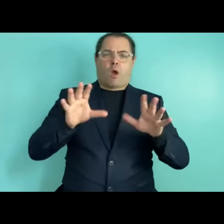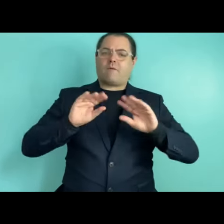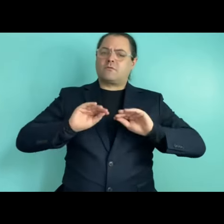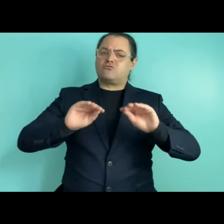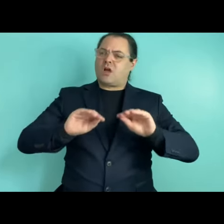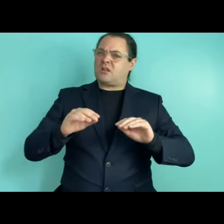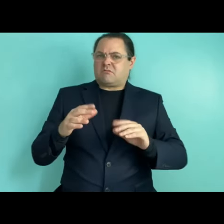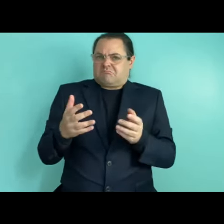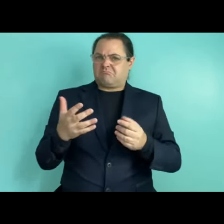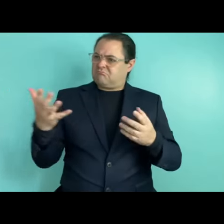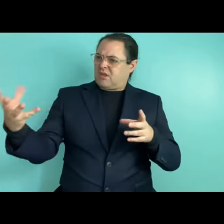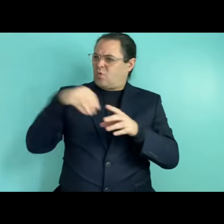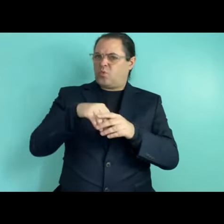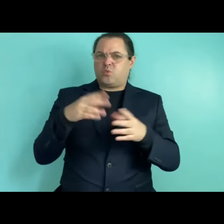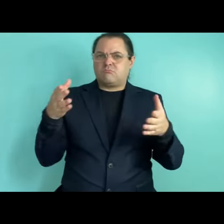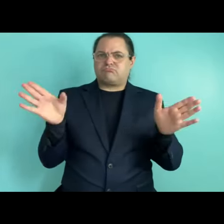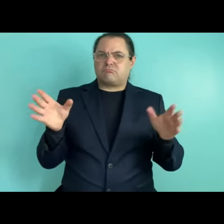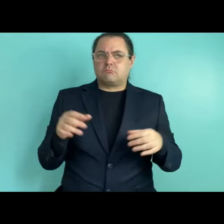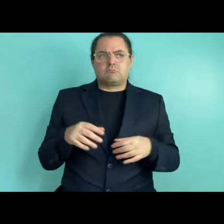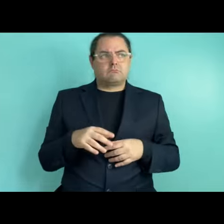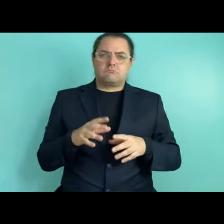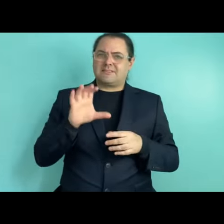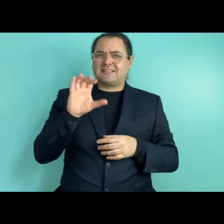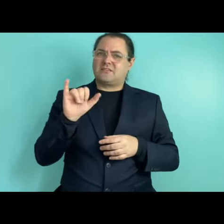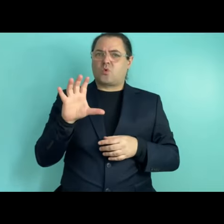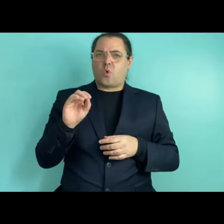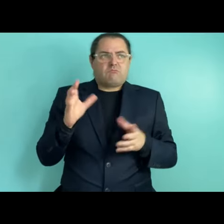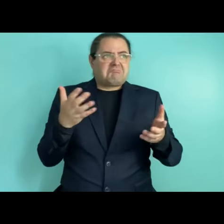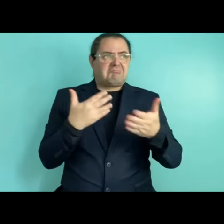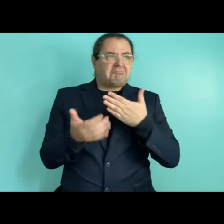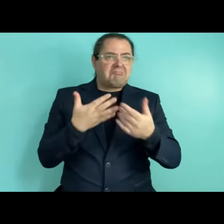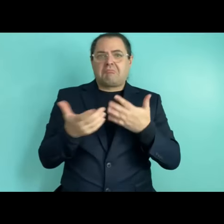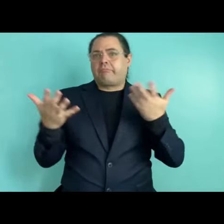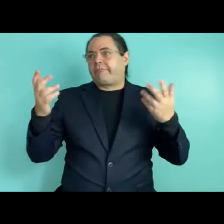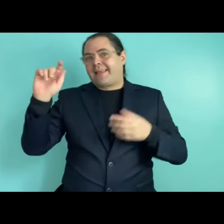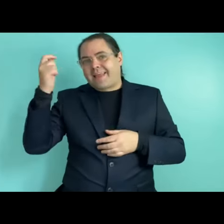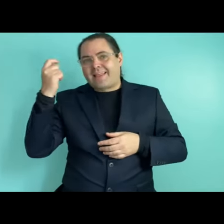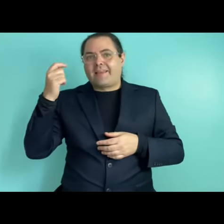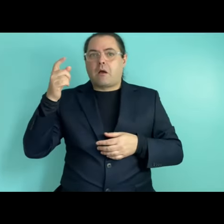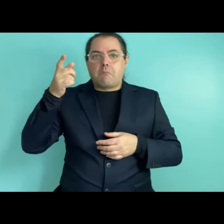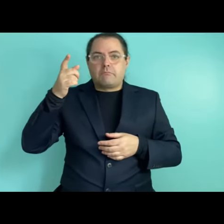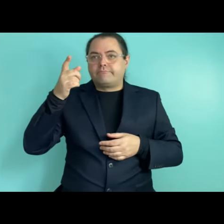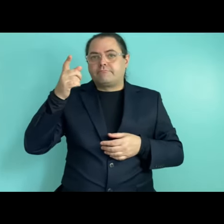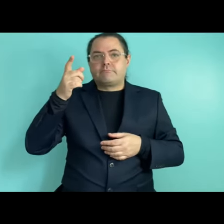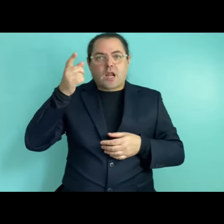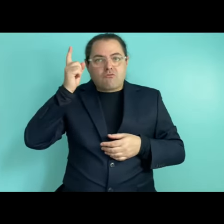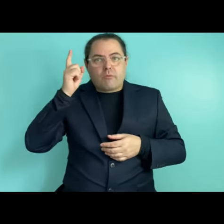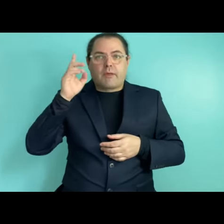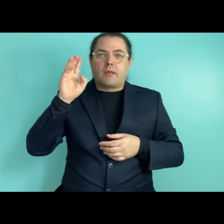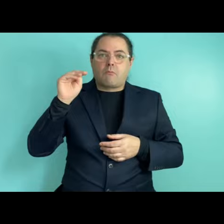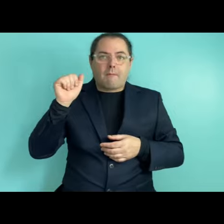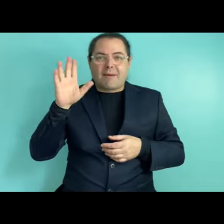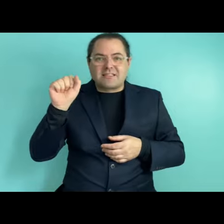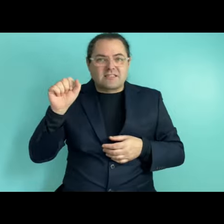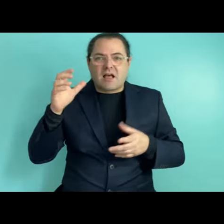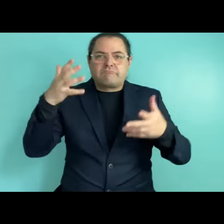mainstream Cisco training, whether in Cairo with a in Kenya Mombasa include a personal